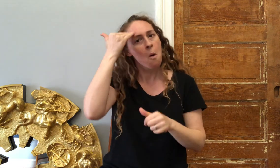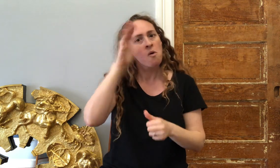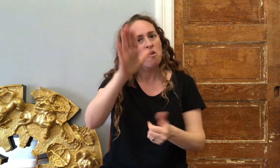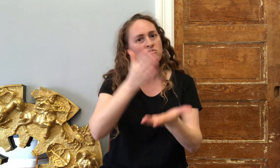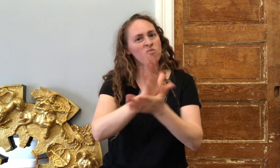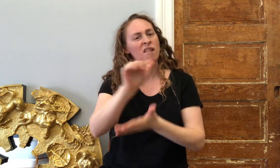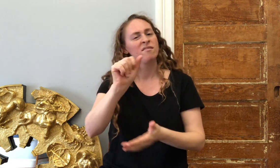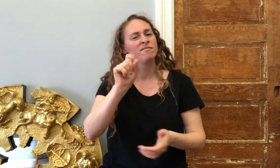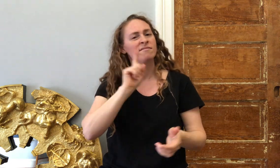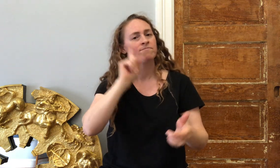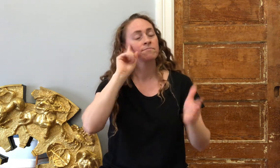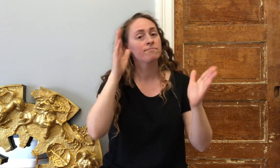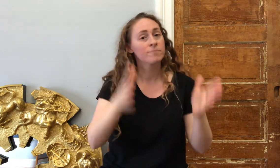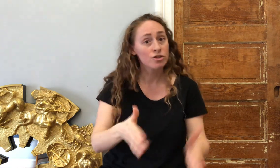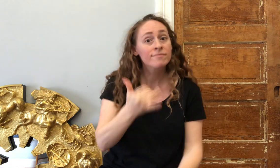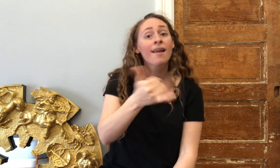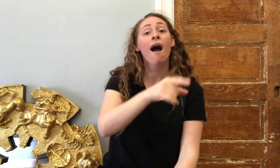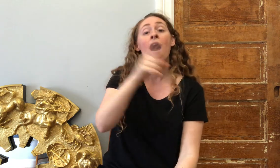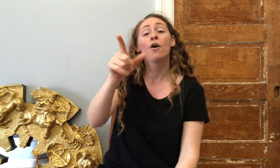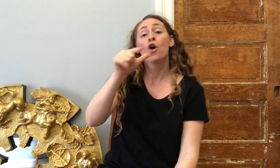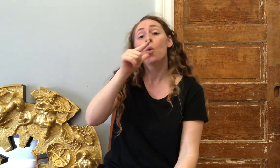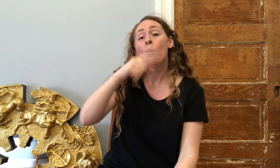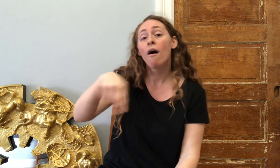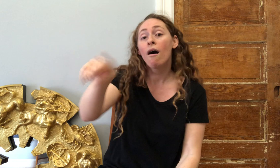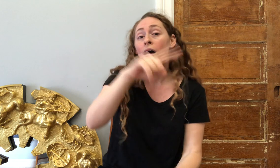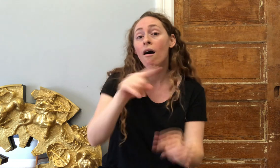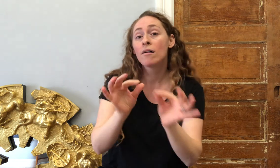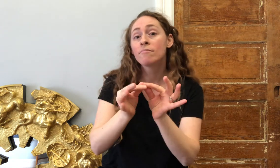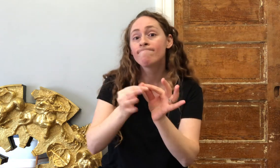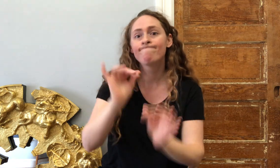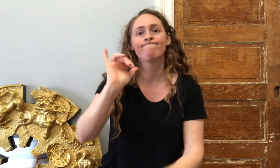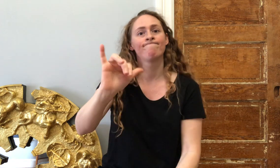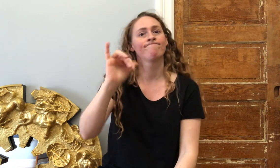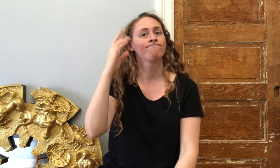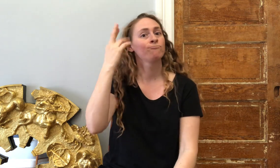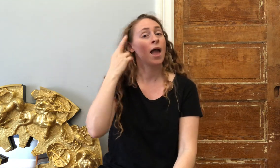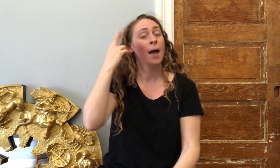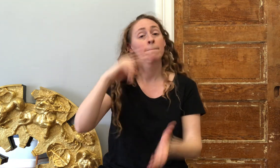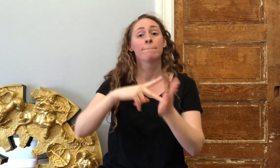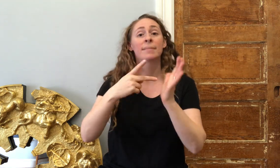It’s important to know your rights as a deaf person. As for those of you who are interpreters,